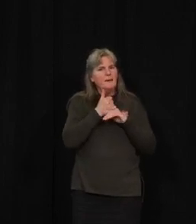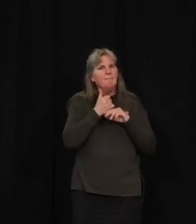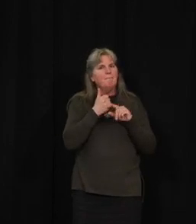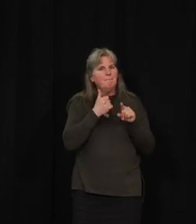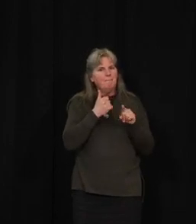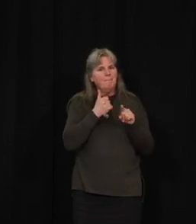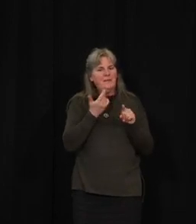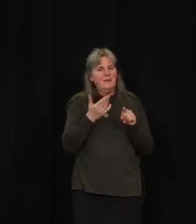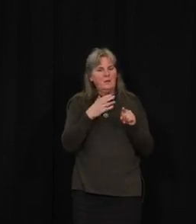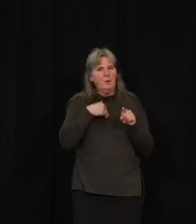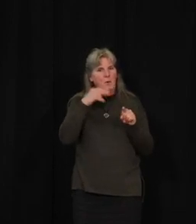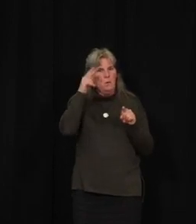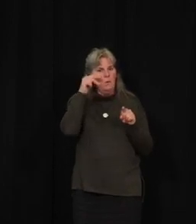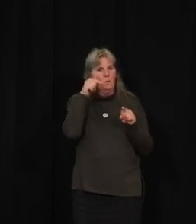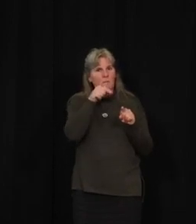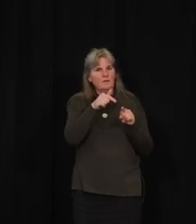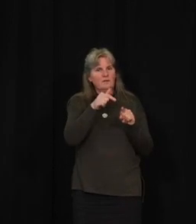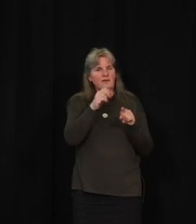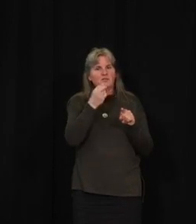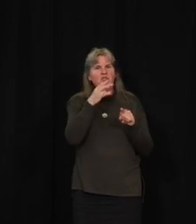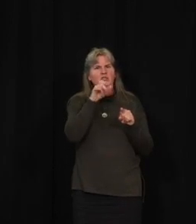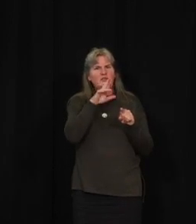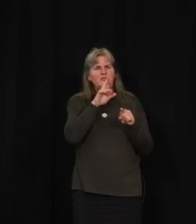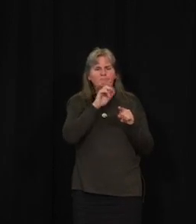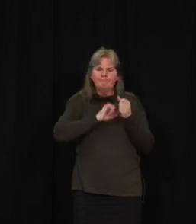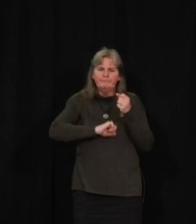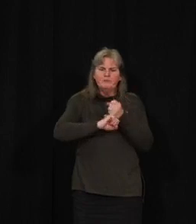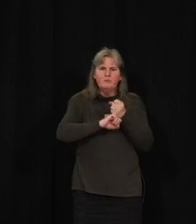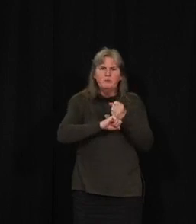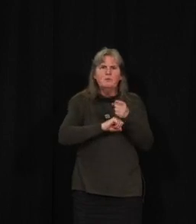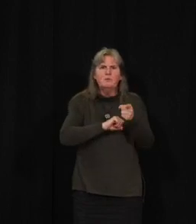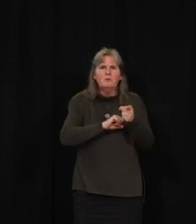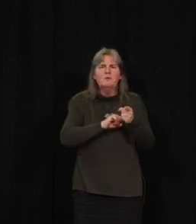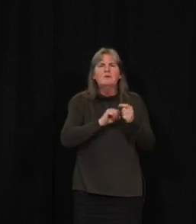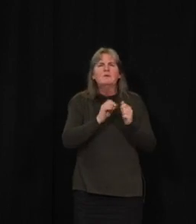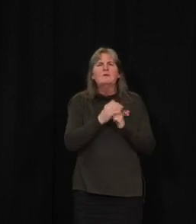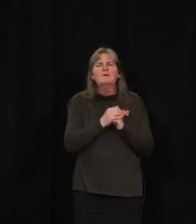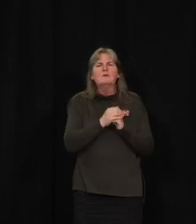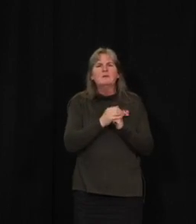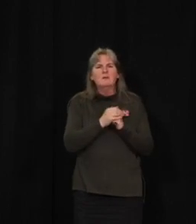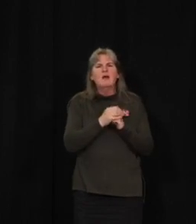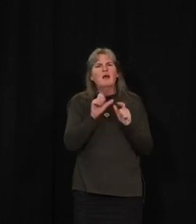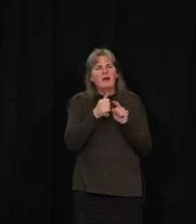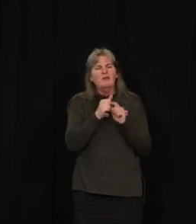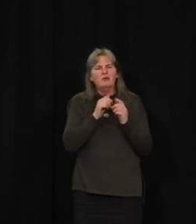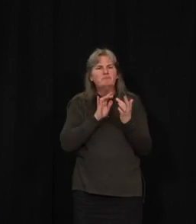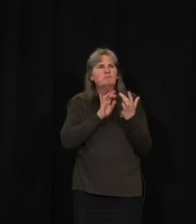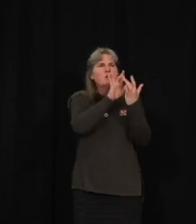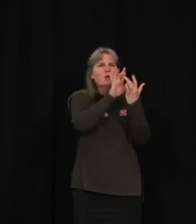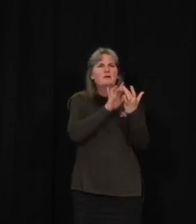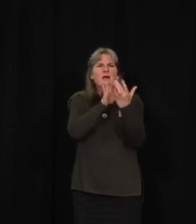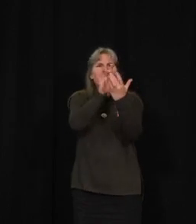homeless supports. Plus intensive outreach support. As you know, agencies like the